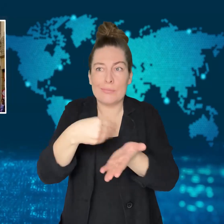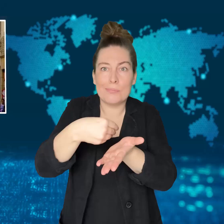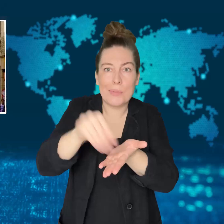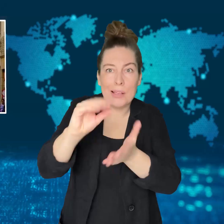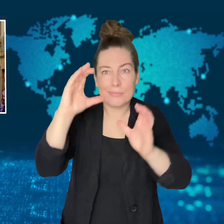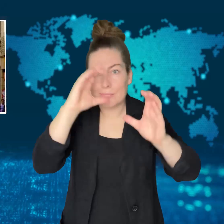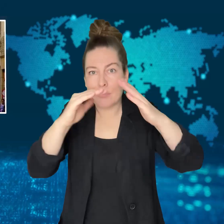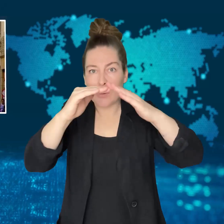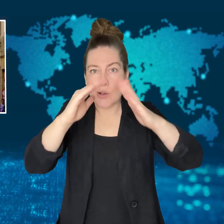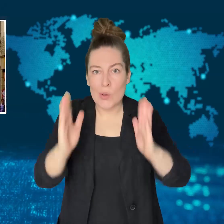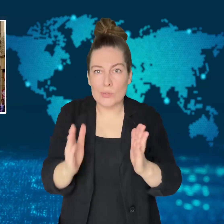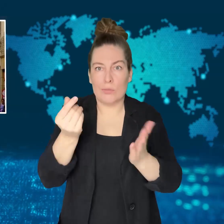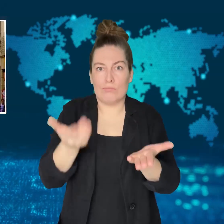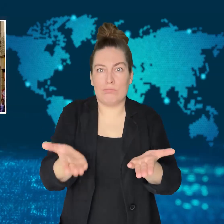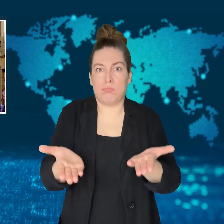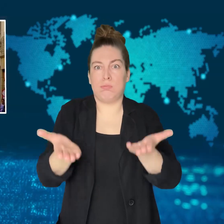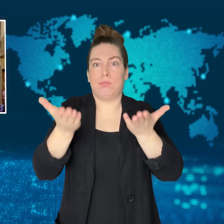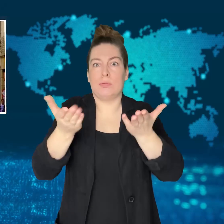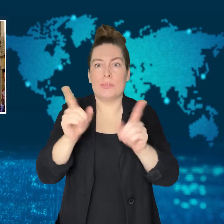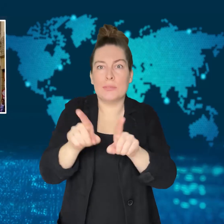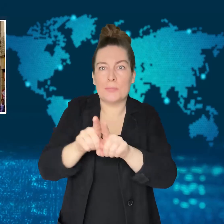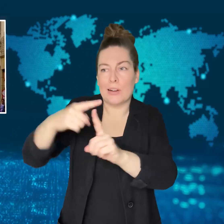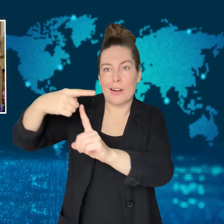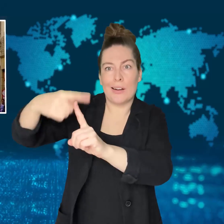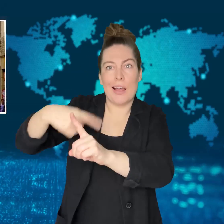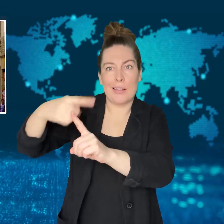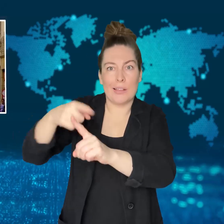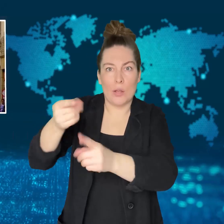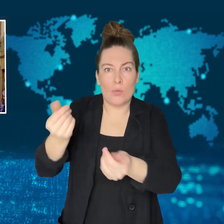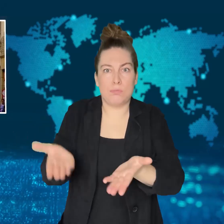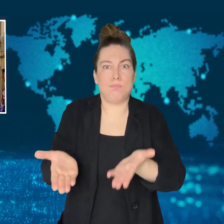Spanish residents are struggling with prices